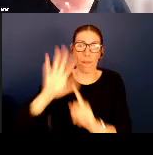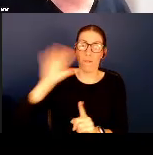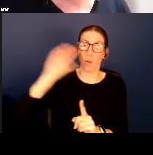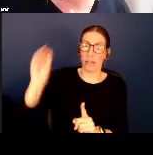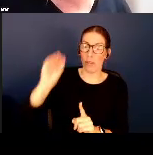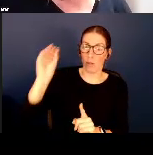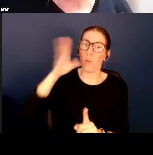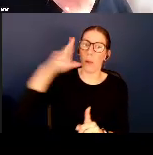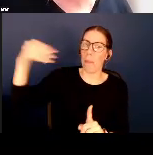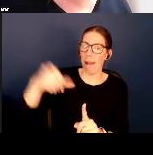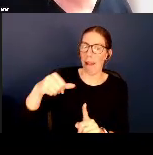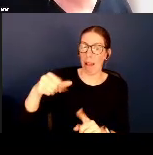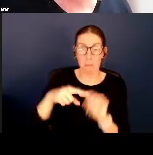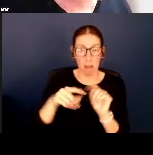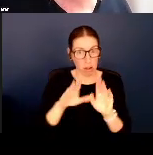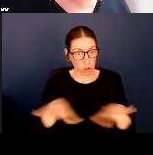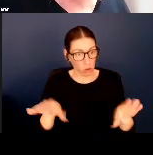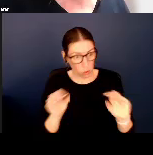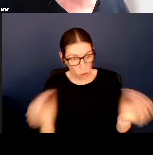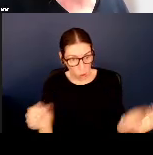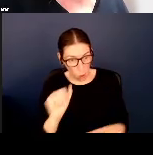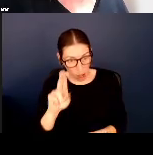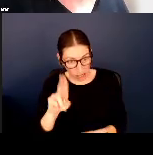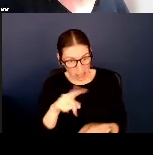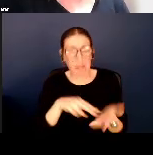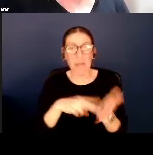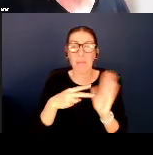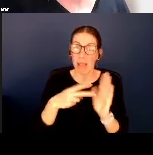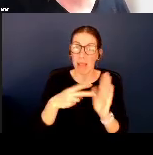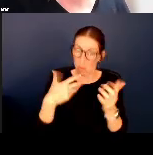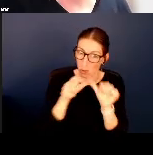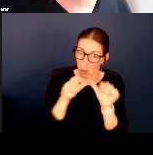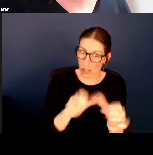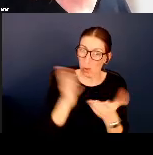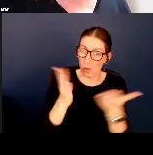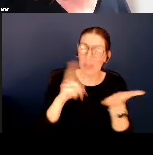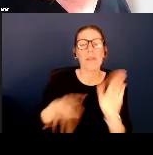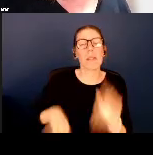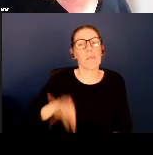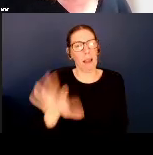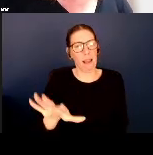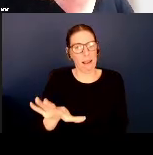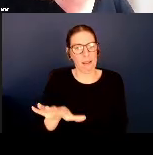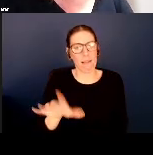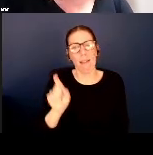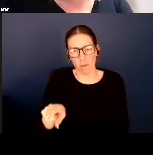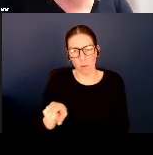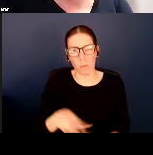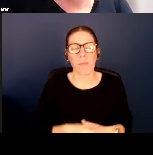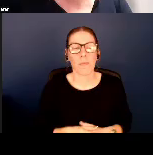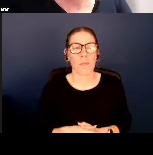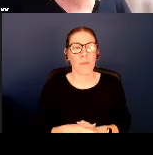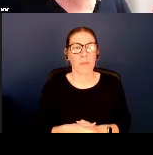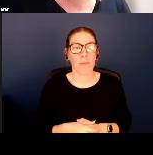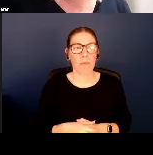have autism then it's an out-of-pocket service. um If if they have coverage for the autism program,